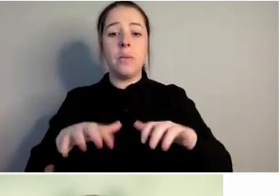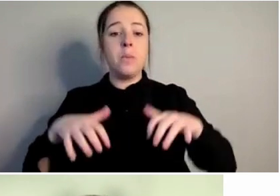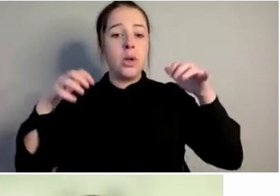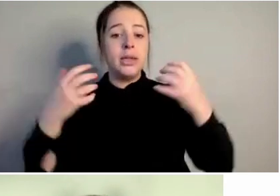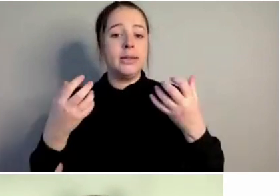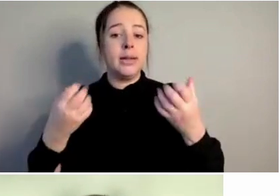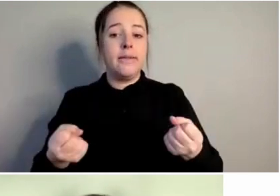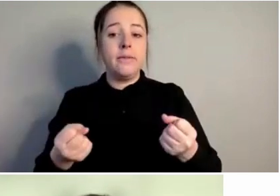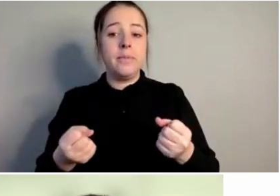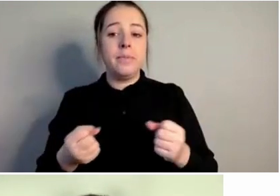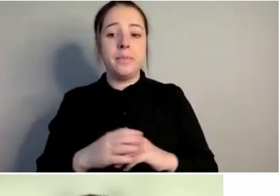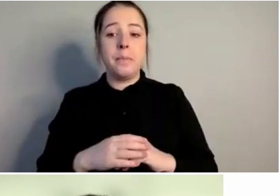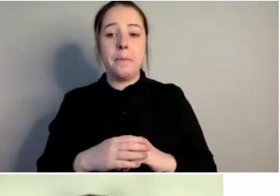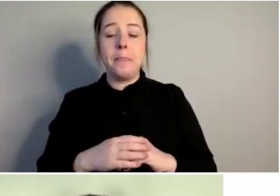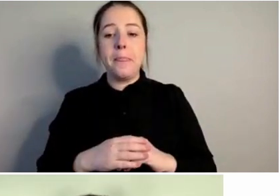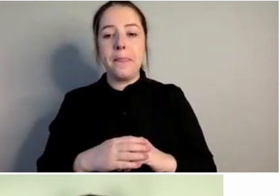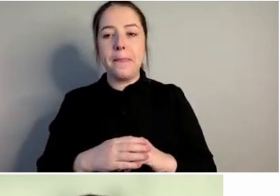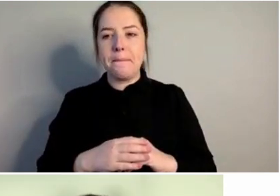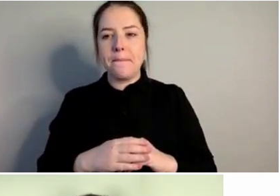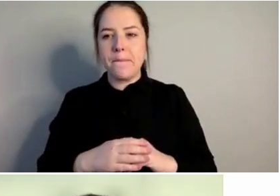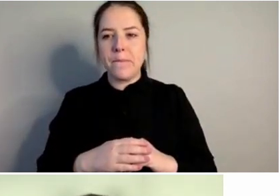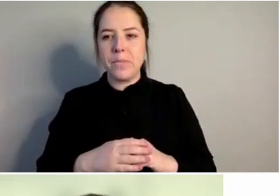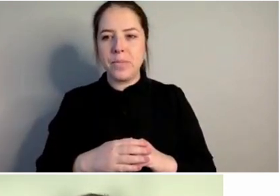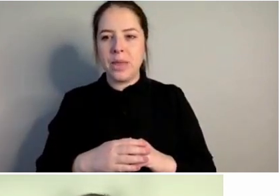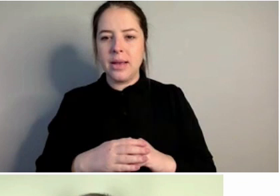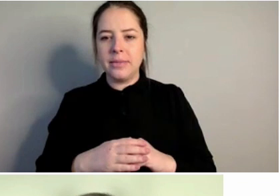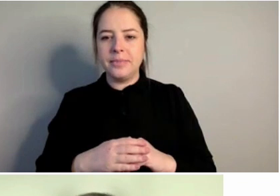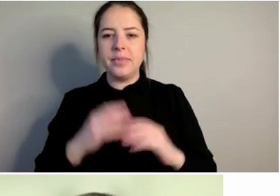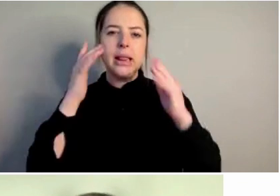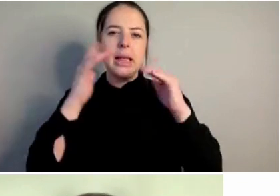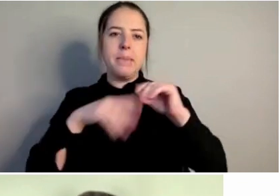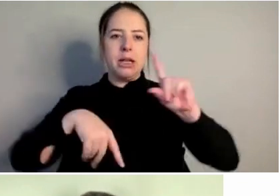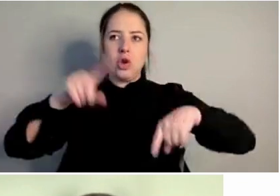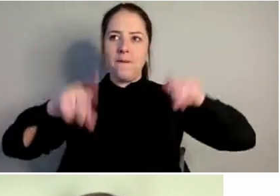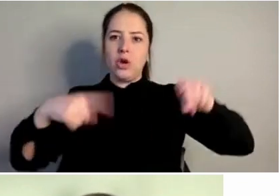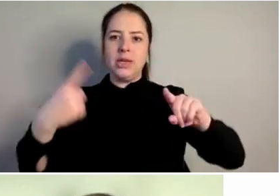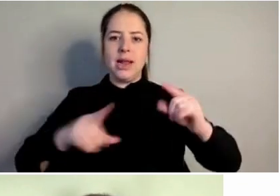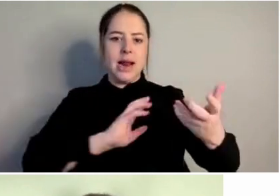So thinking a little bit about diversity and inequities, something very close to my heart,